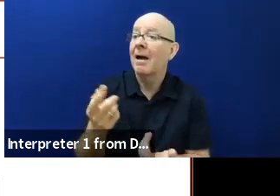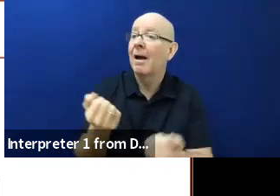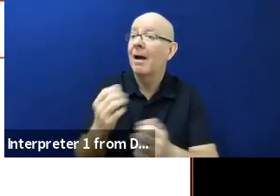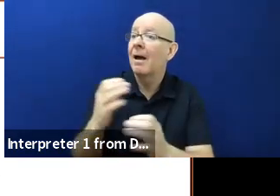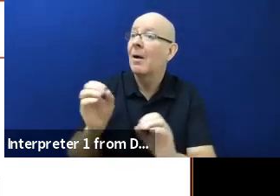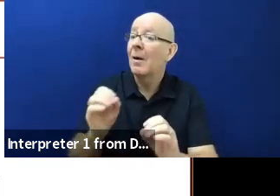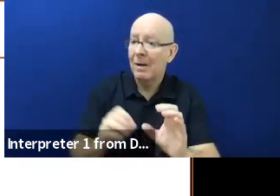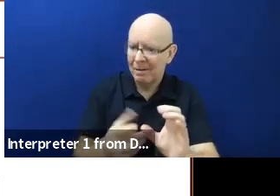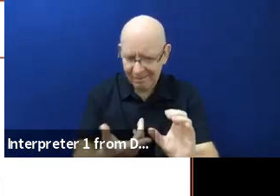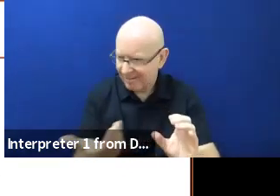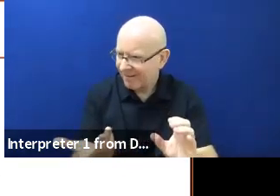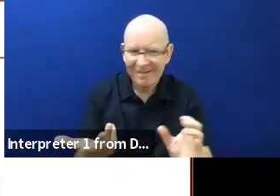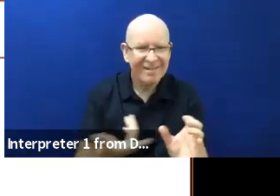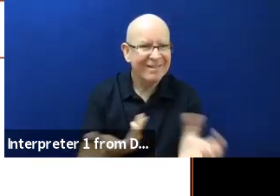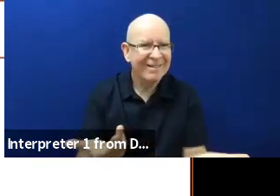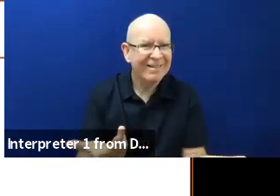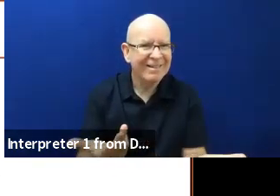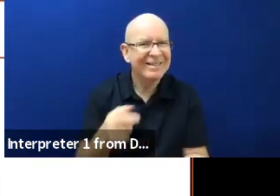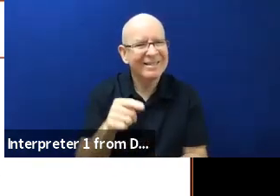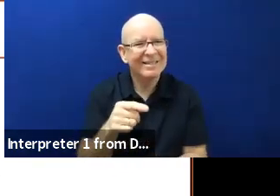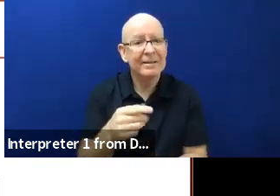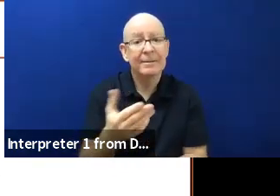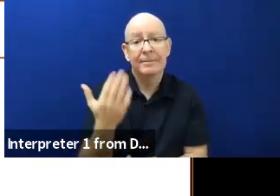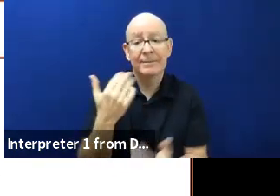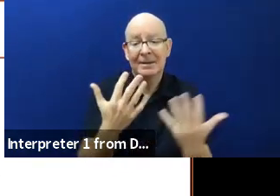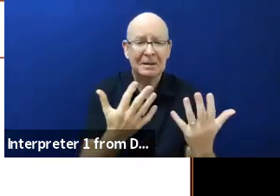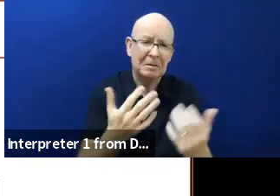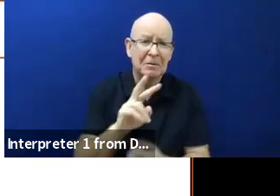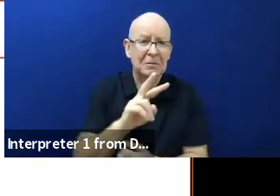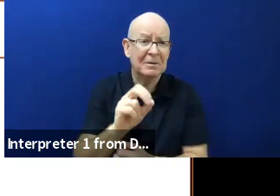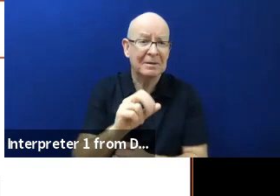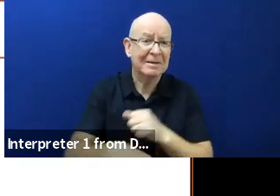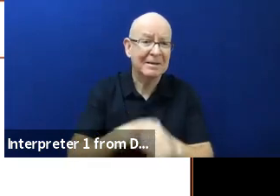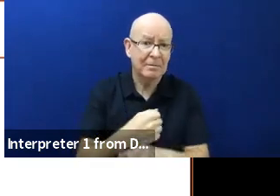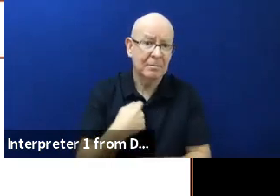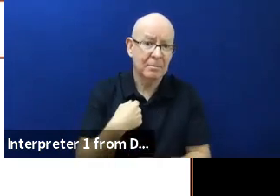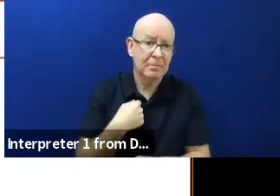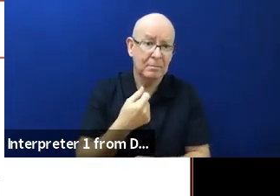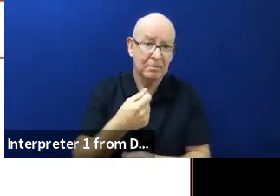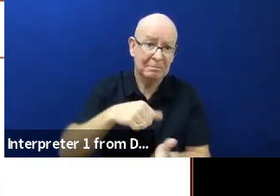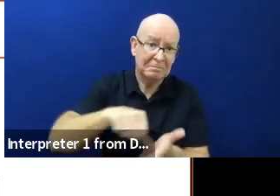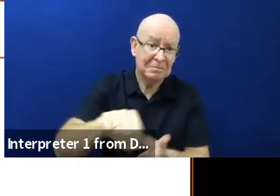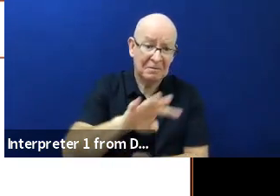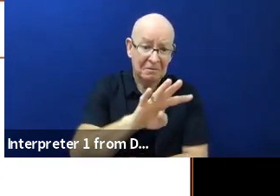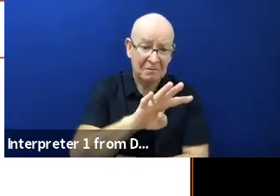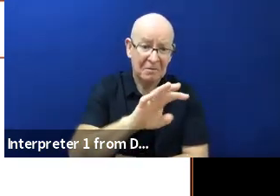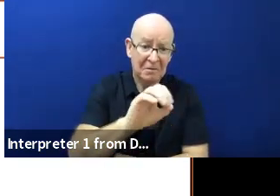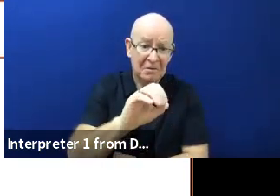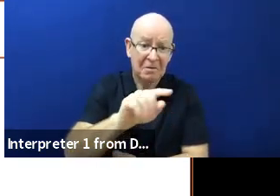are criteria for practical stations, but I will not go into detail. Now I spend